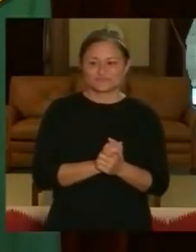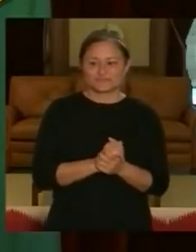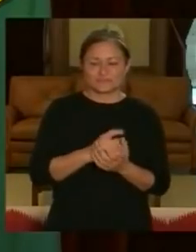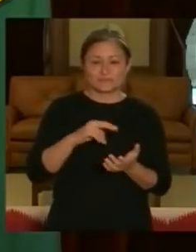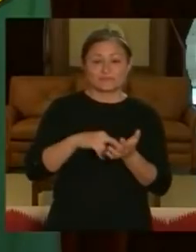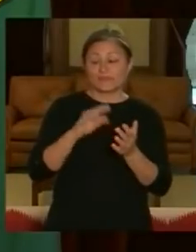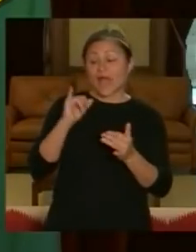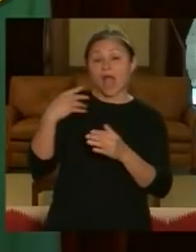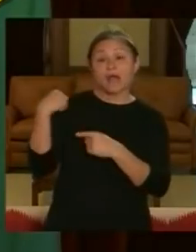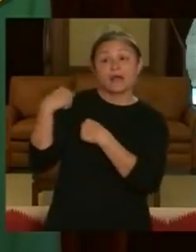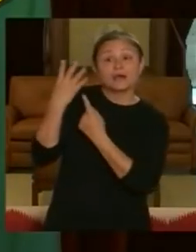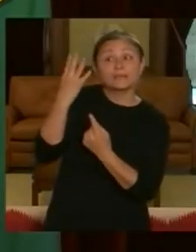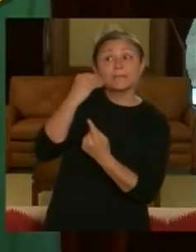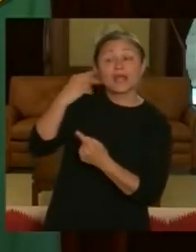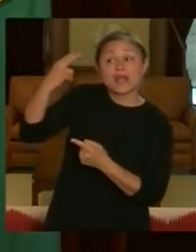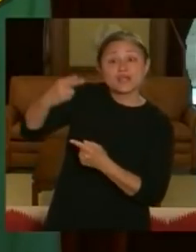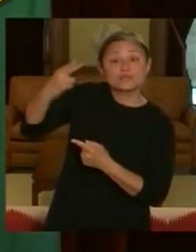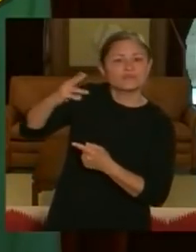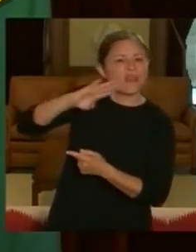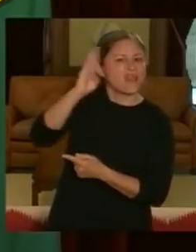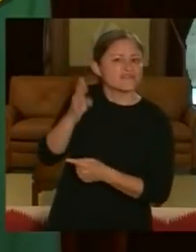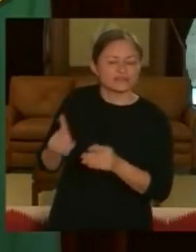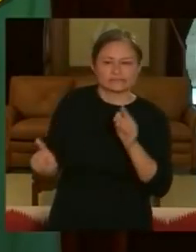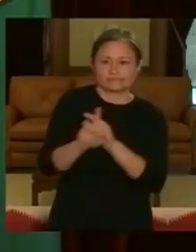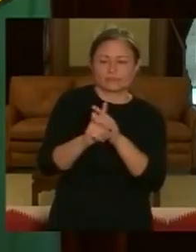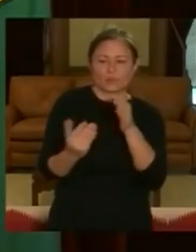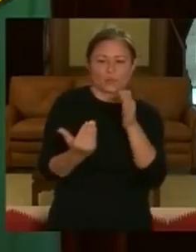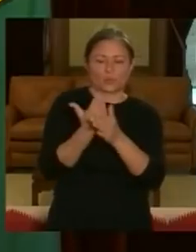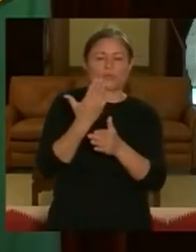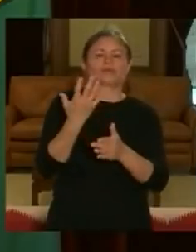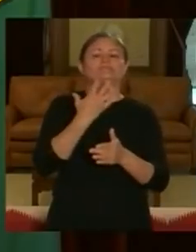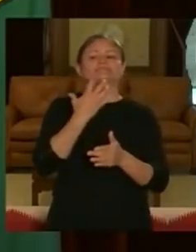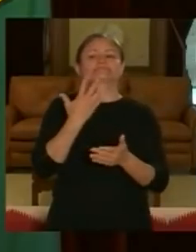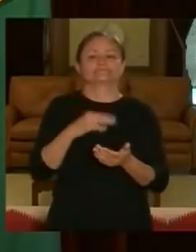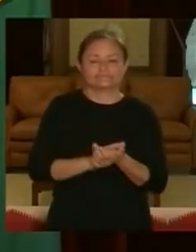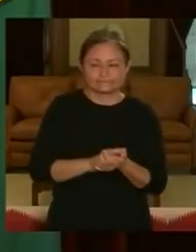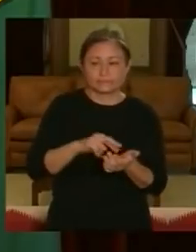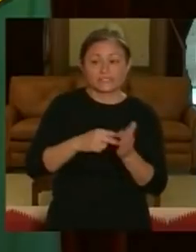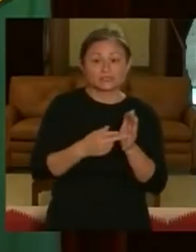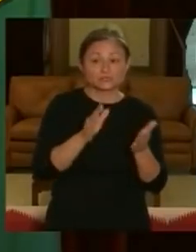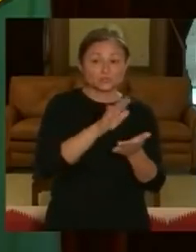ONES IN OUR COMMUNITIES. BUILDING ON OTHER UNPRECEDENTED STEPS WE HAVE TAKEN TO PROTECT